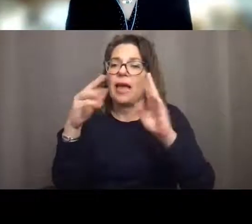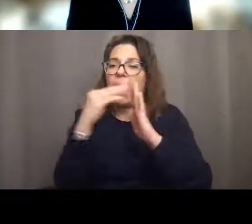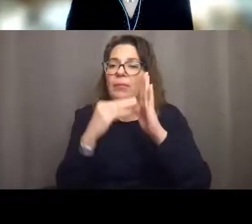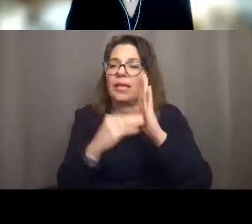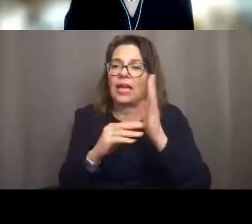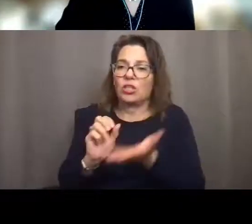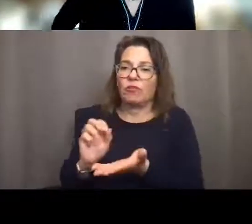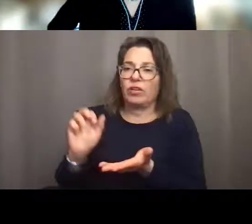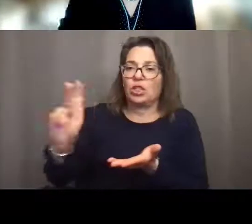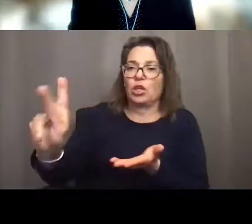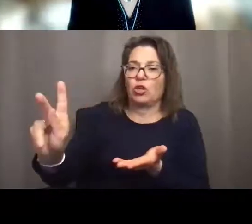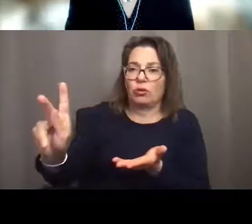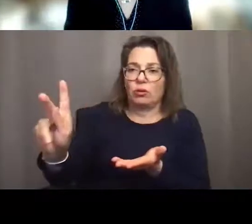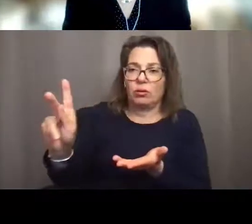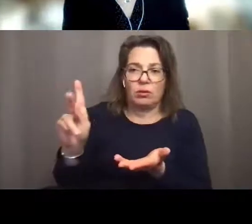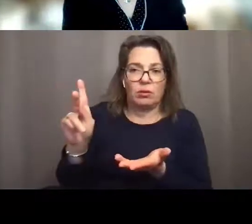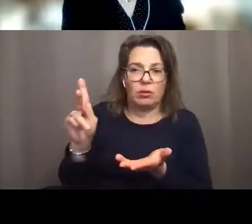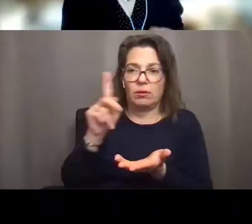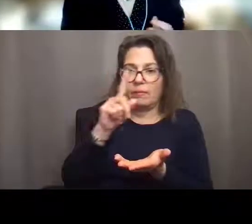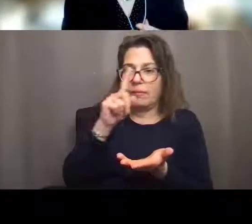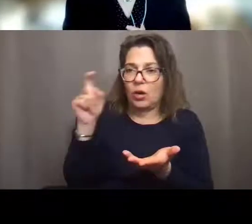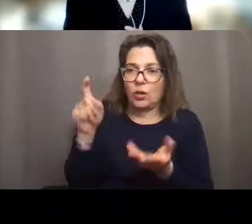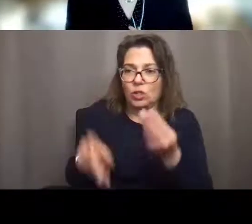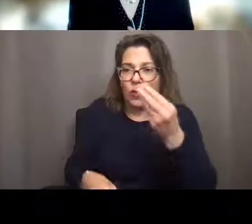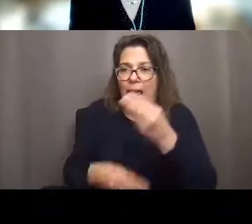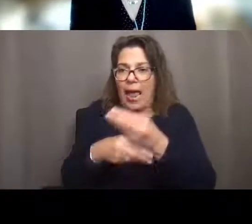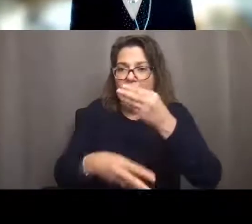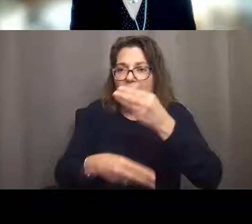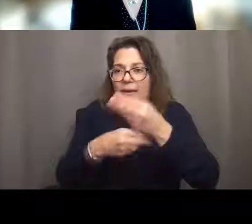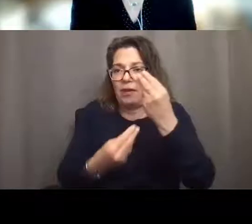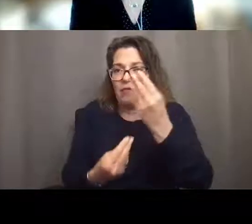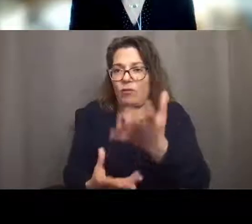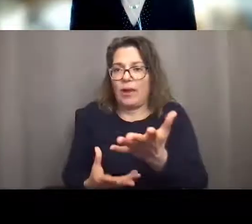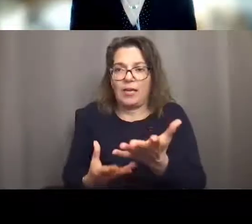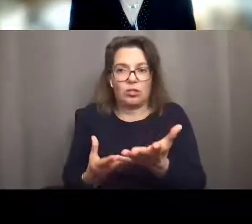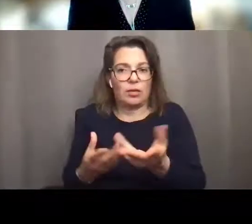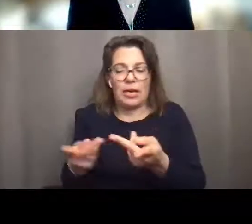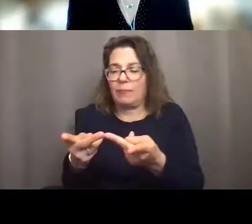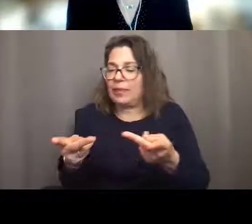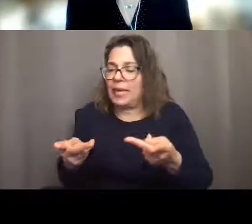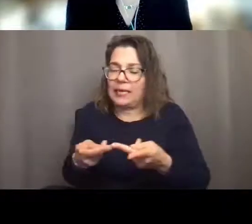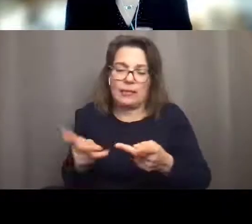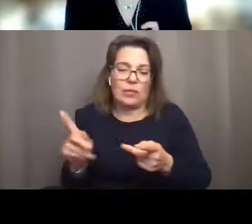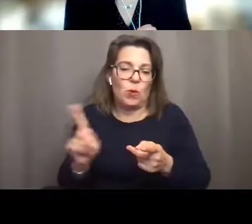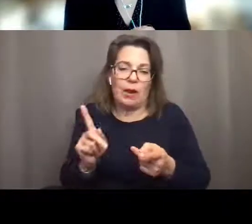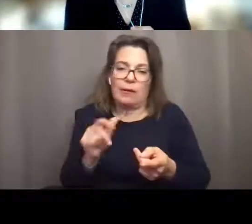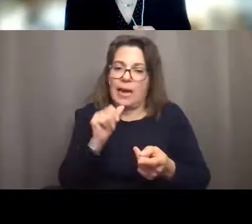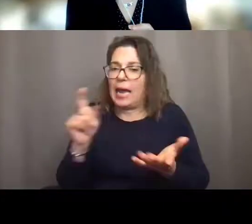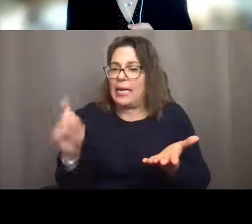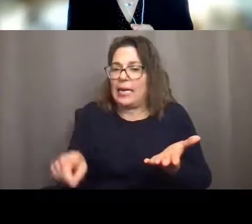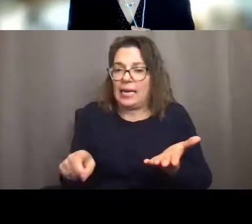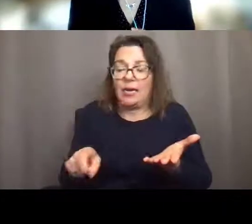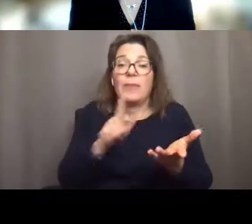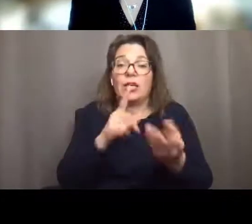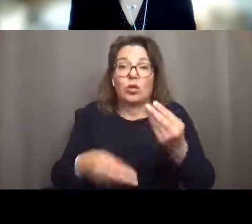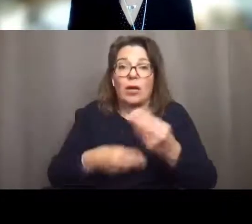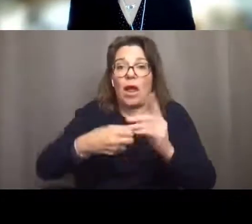because you added information in places where it shouldn't be. So make sure that you're not adding authentication data